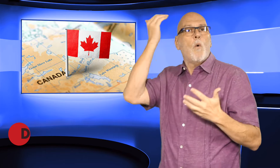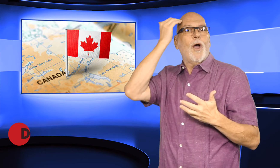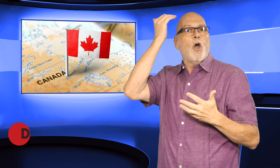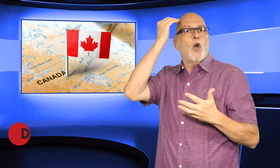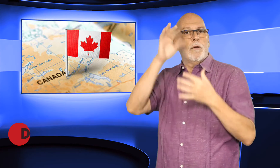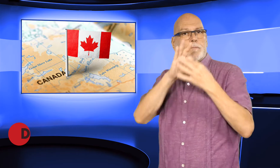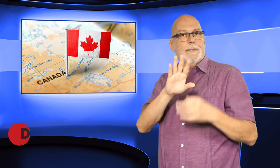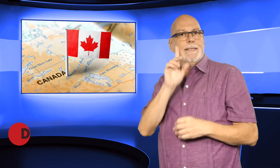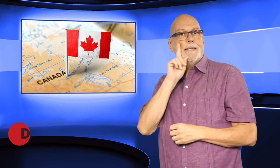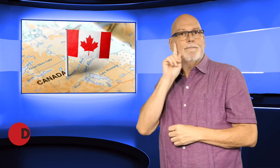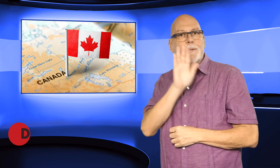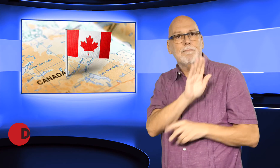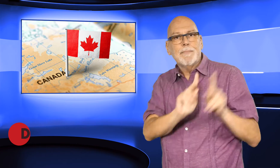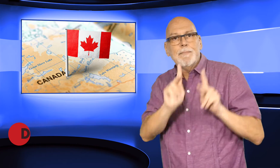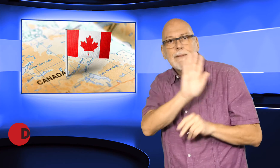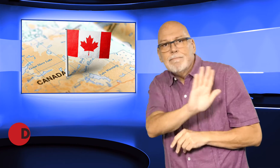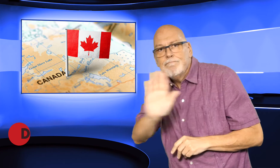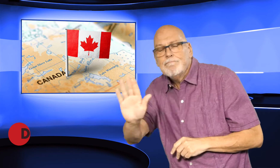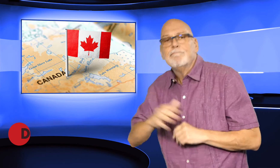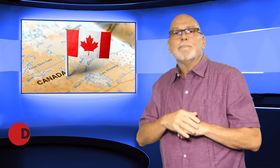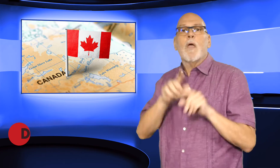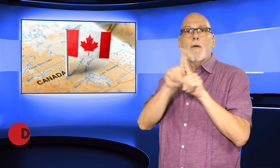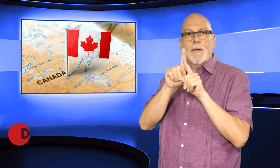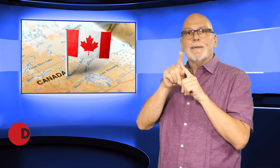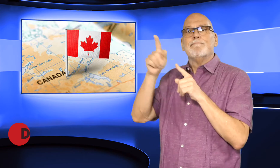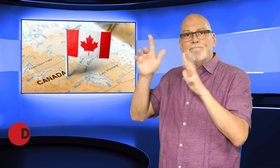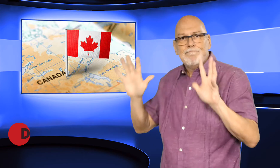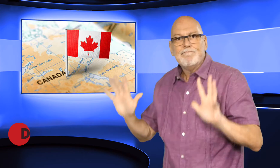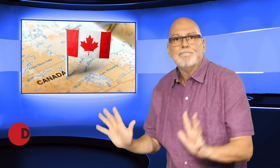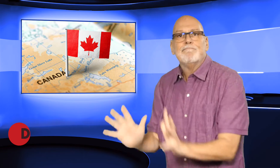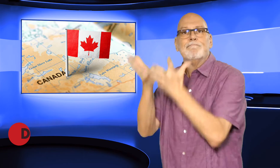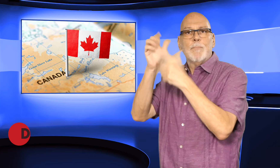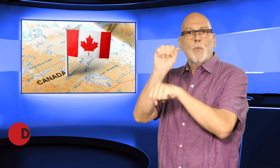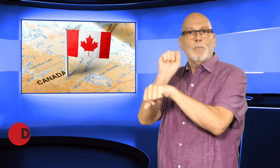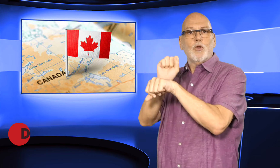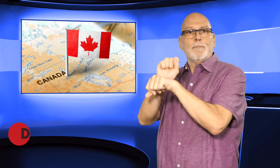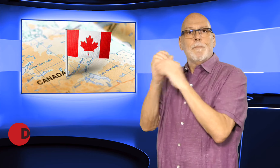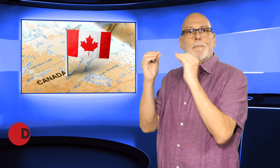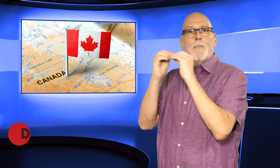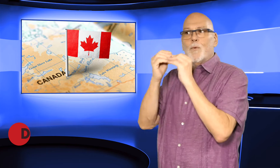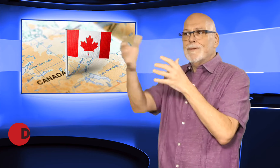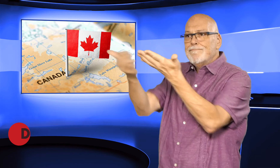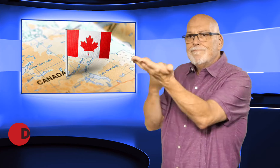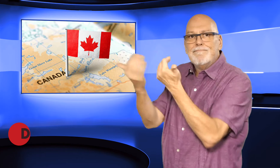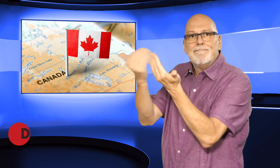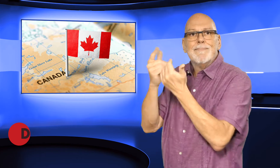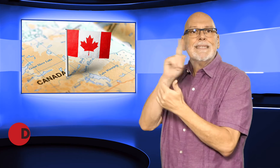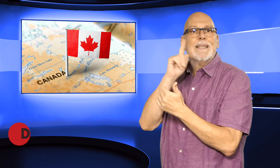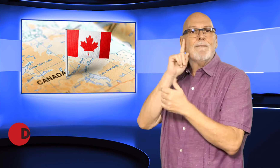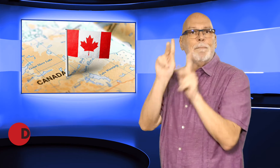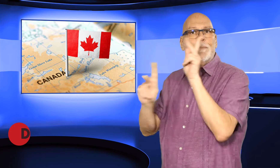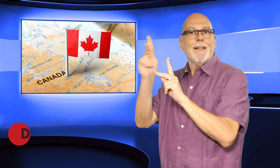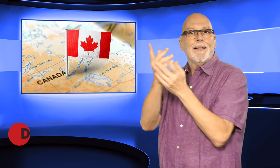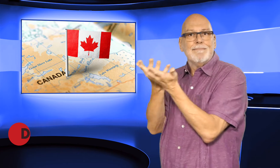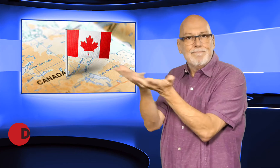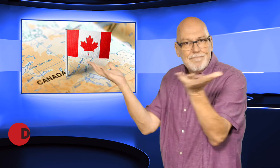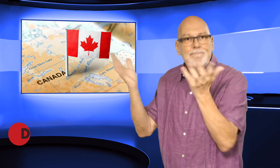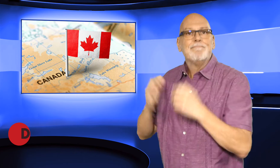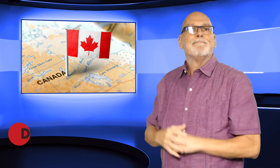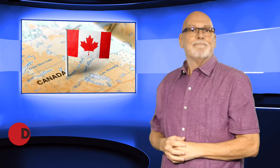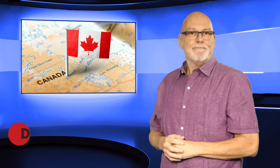could lead to employment of more Deaf people.